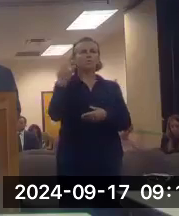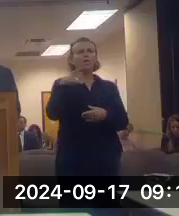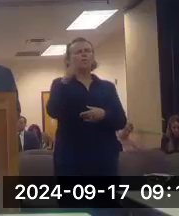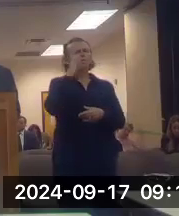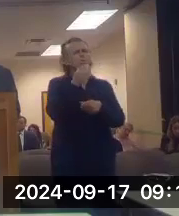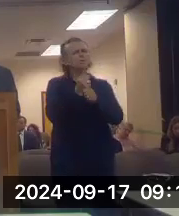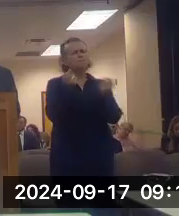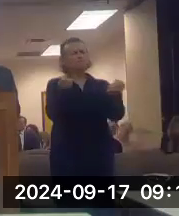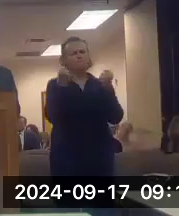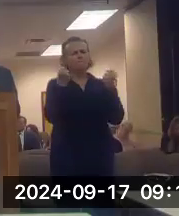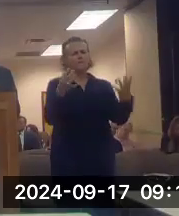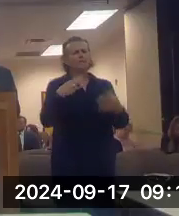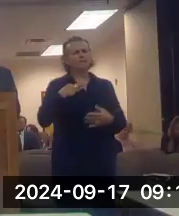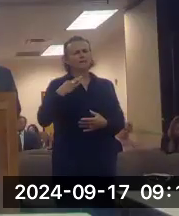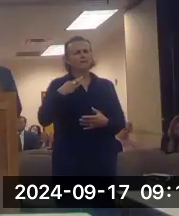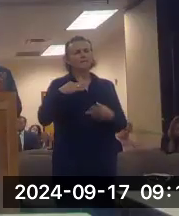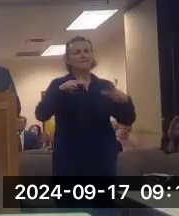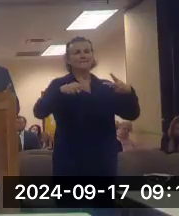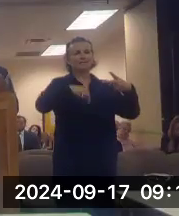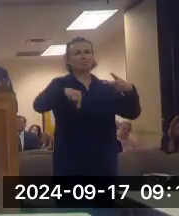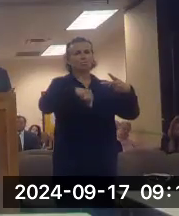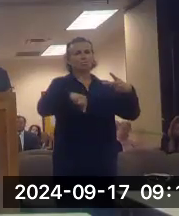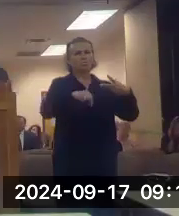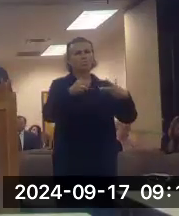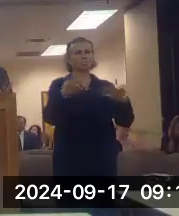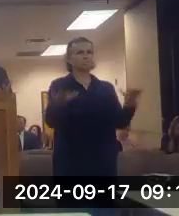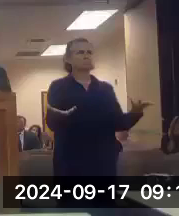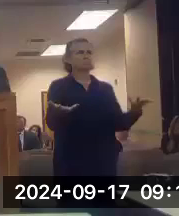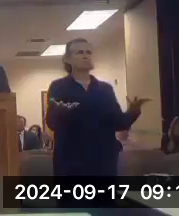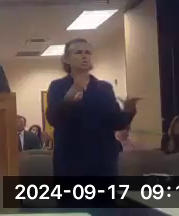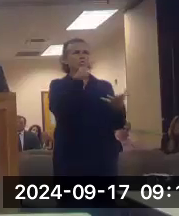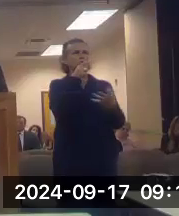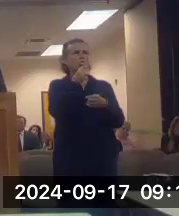Reginald Parson: of applications in the second quarter, and it's going to be luck if it gets approved